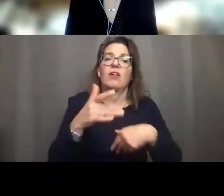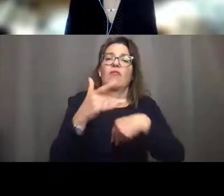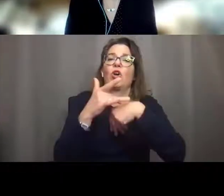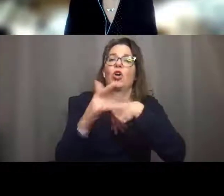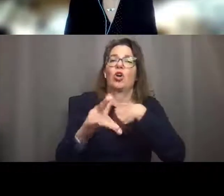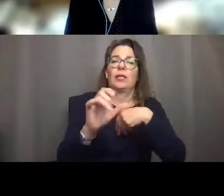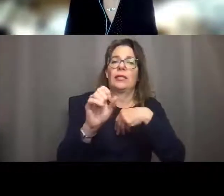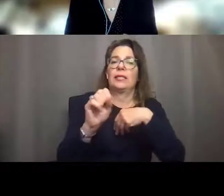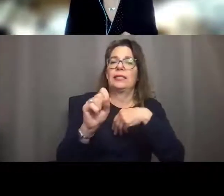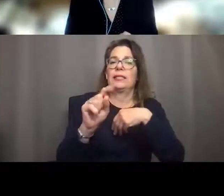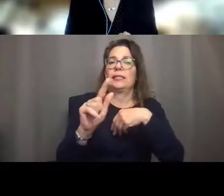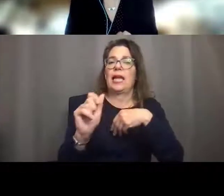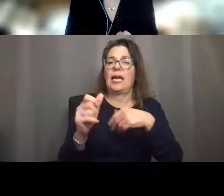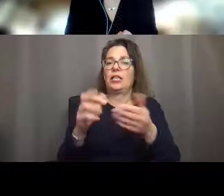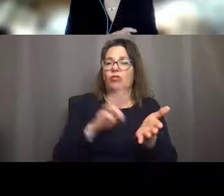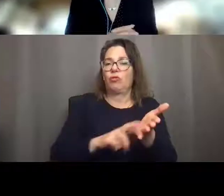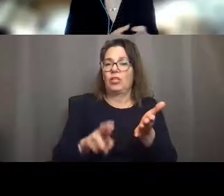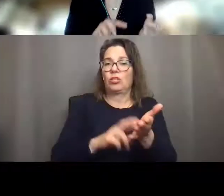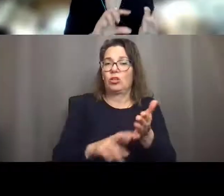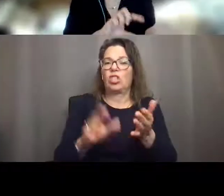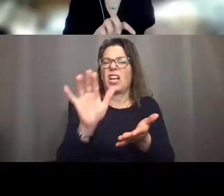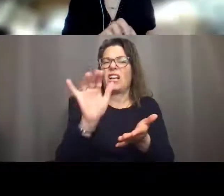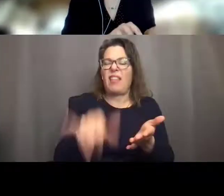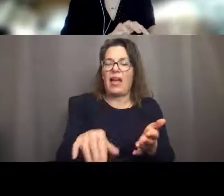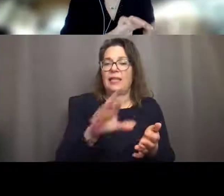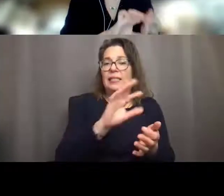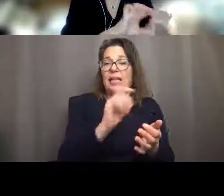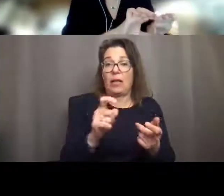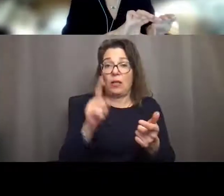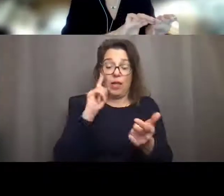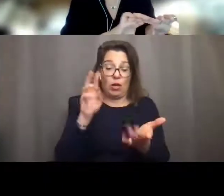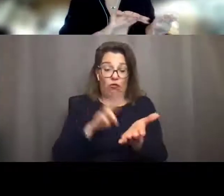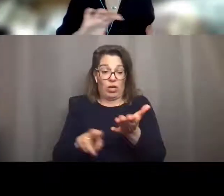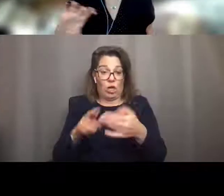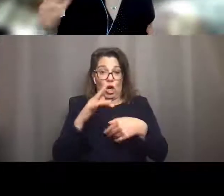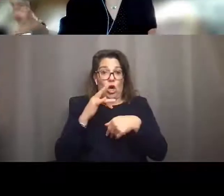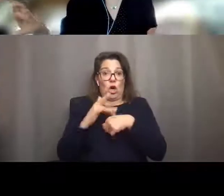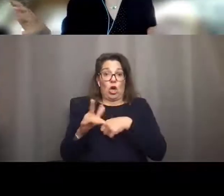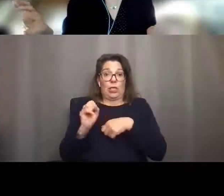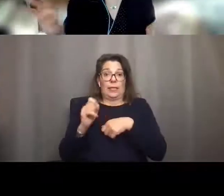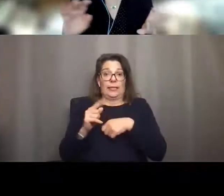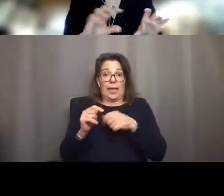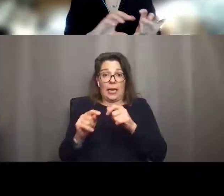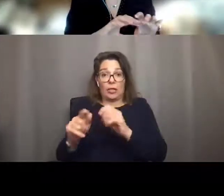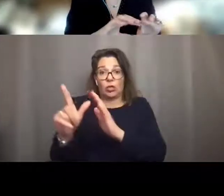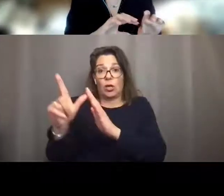So again, we think of research as a continuum, where you have the early stages, and then you go into later stages.